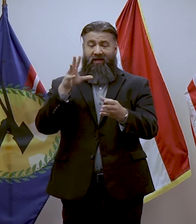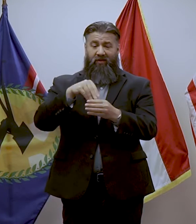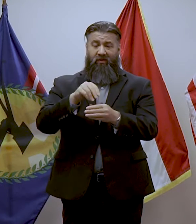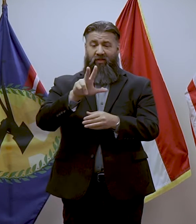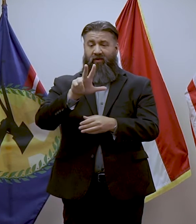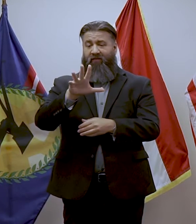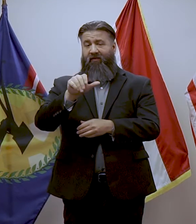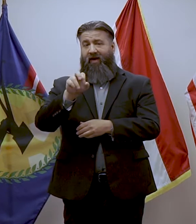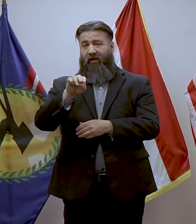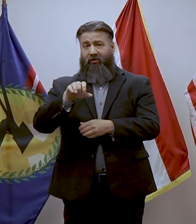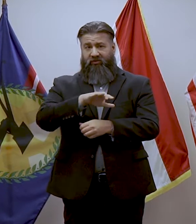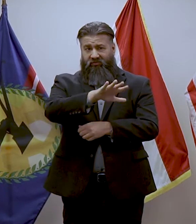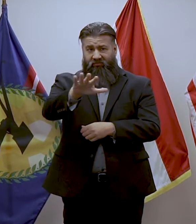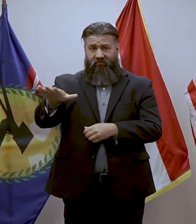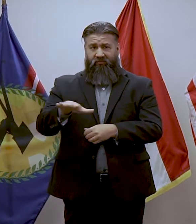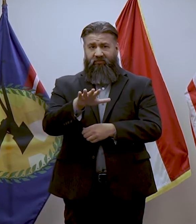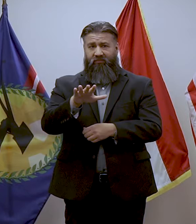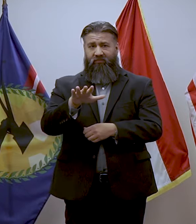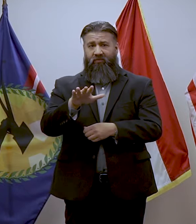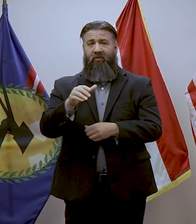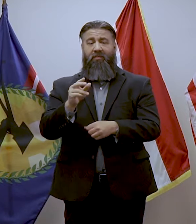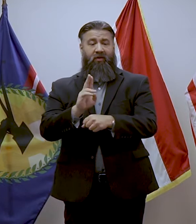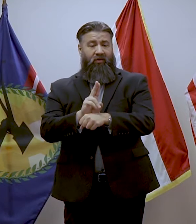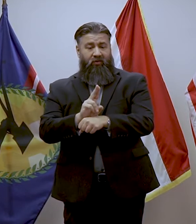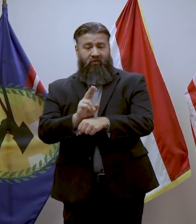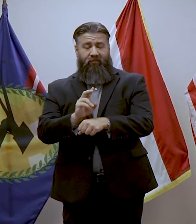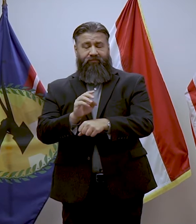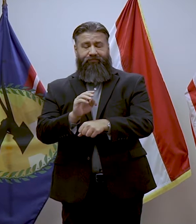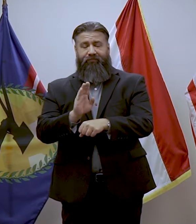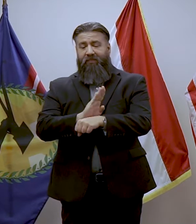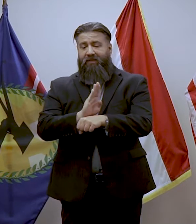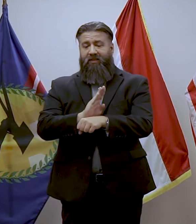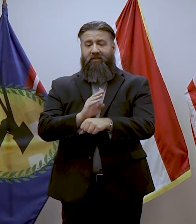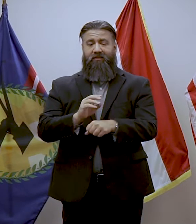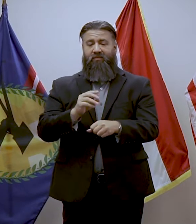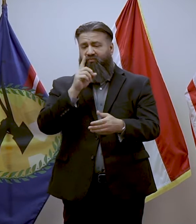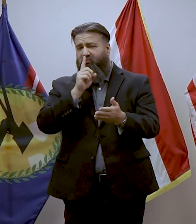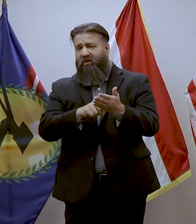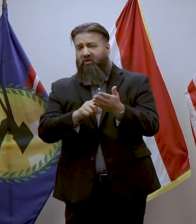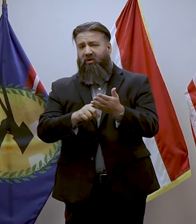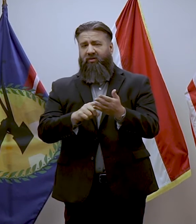incubators and a mixed use commercial and residential space that can